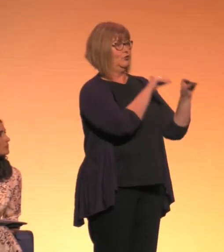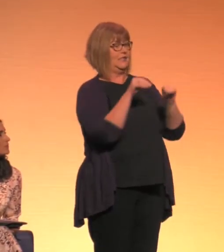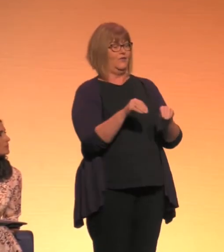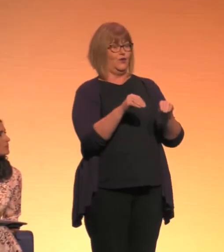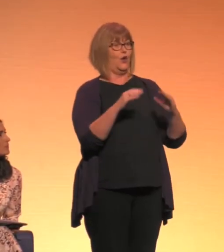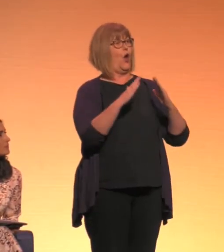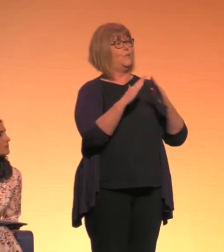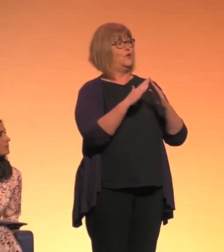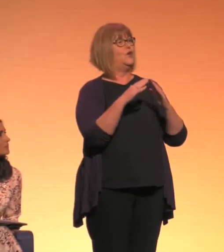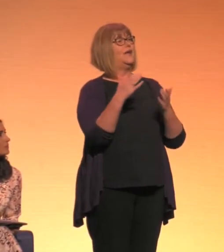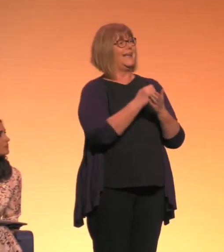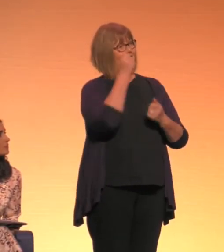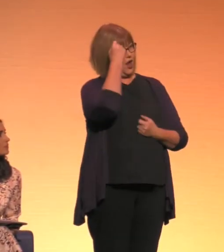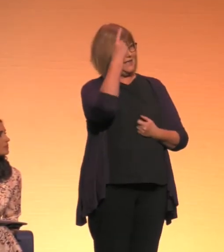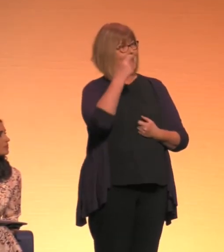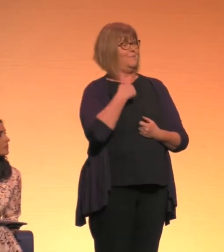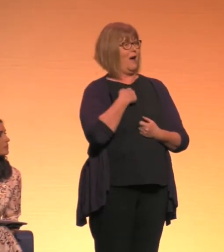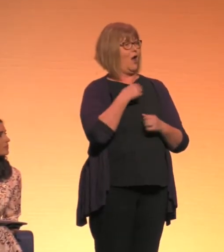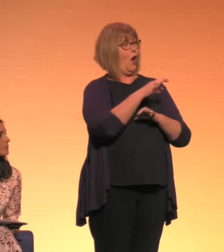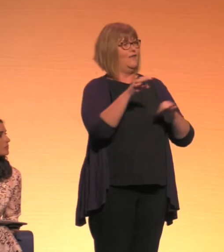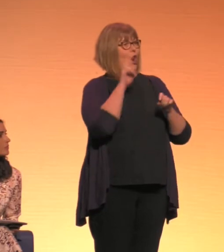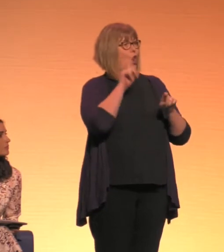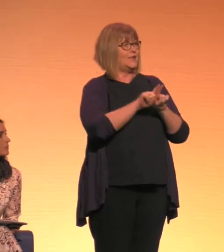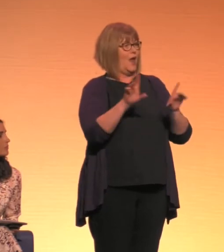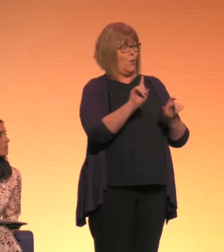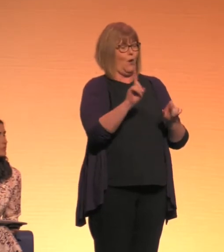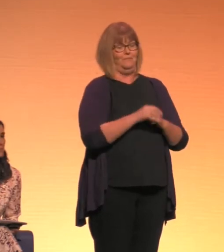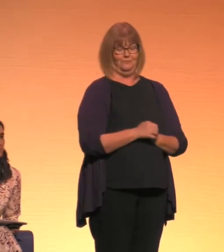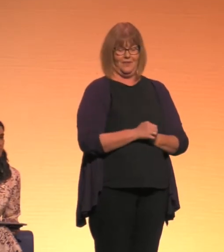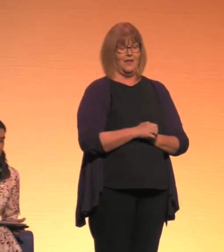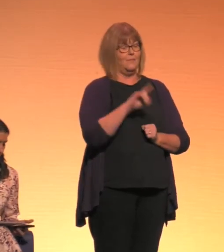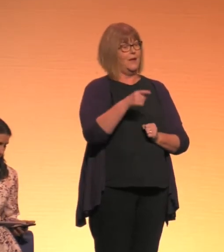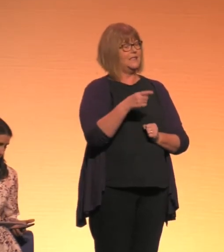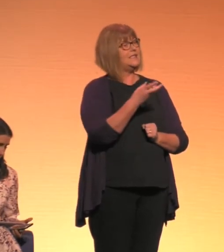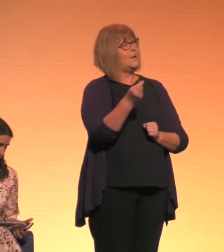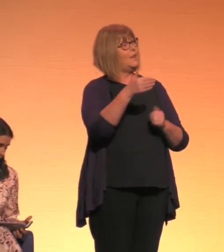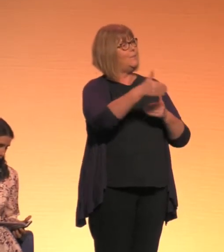get an idea of what my office looks like. But some of these boxes contained things